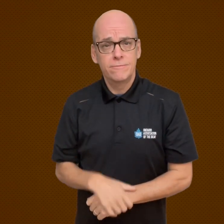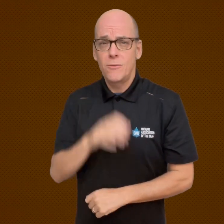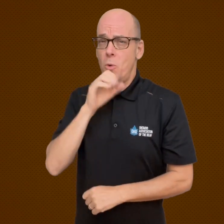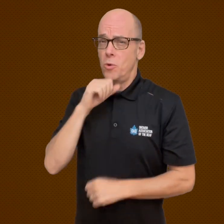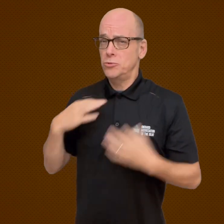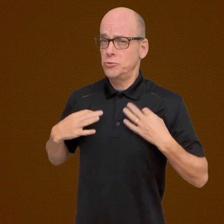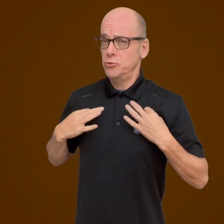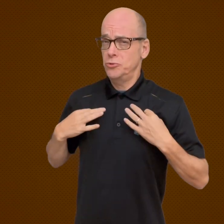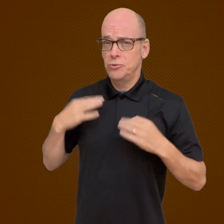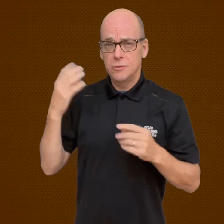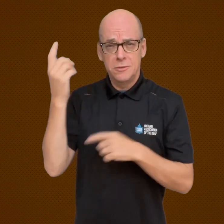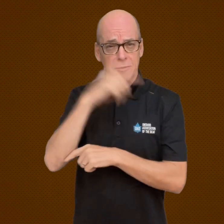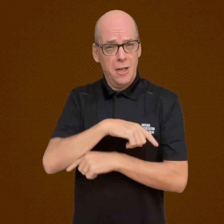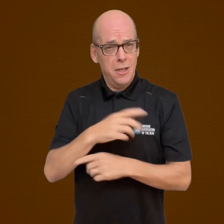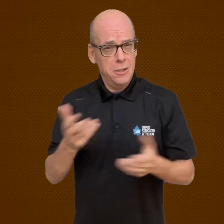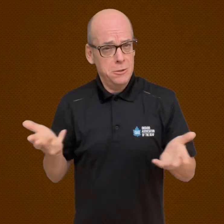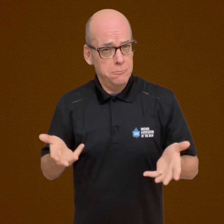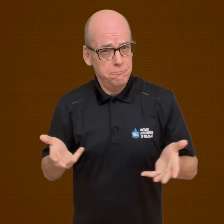What is Orange Shirt Day?